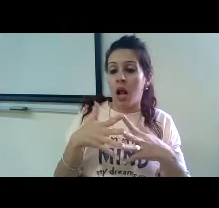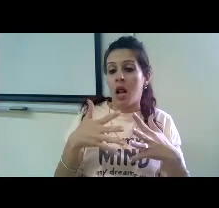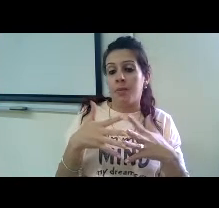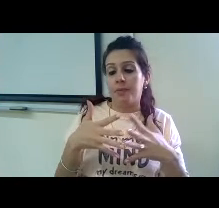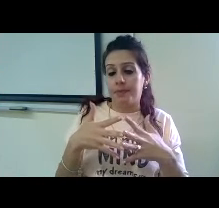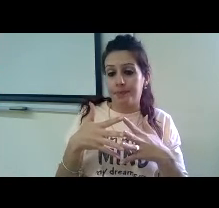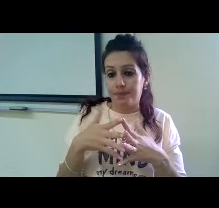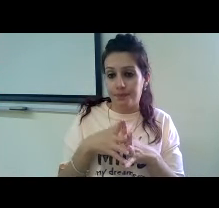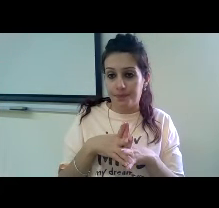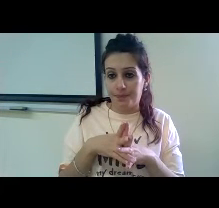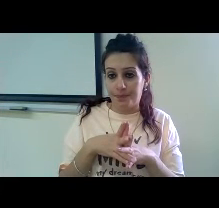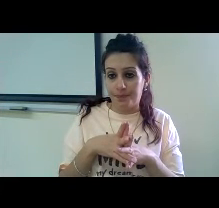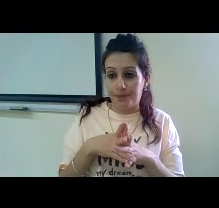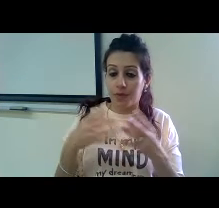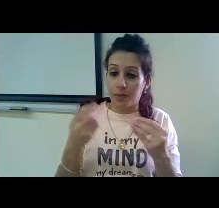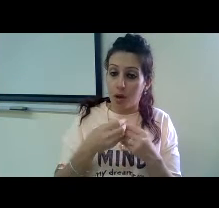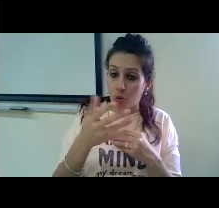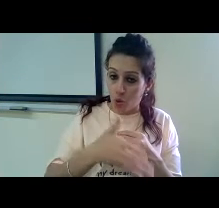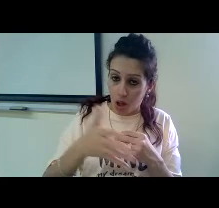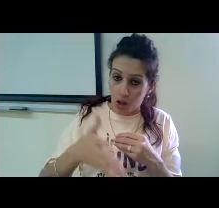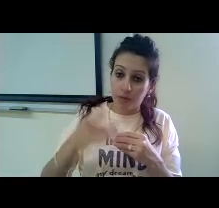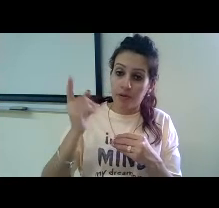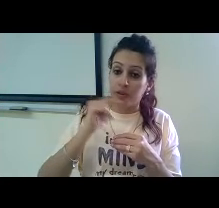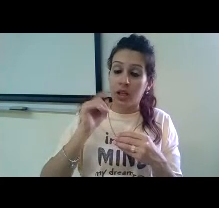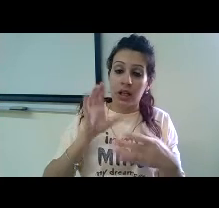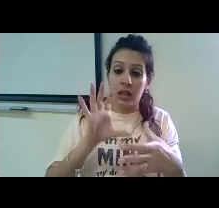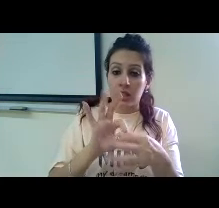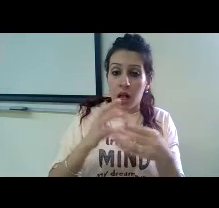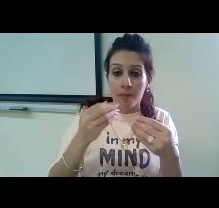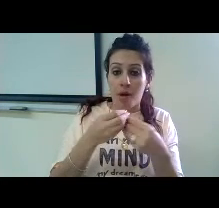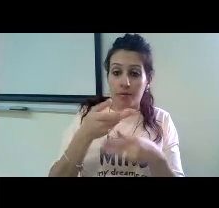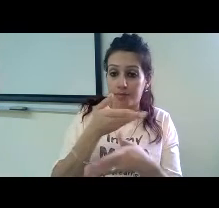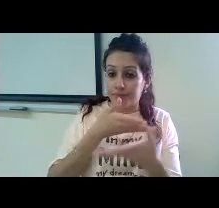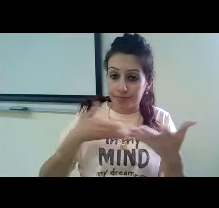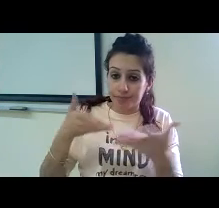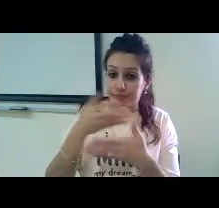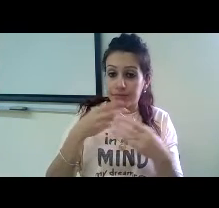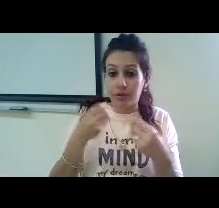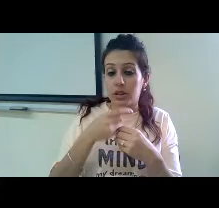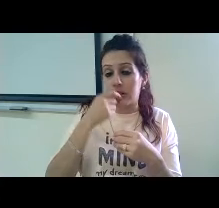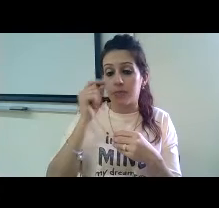we engage effectively with the family and with different cultures,